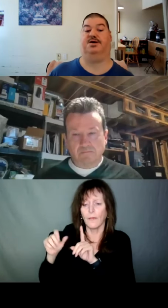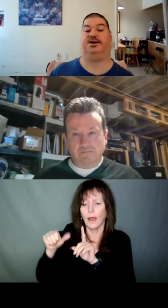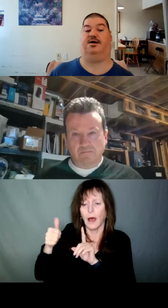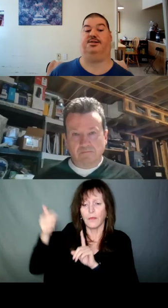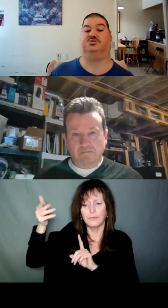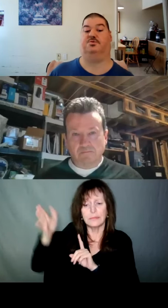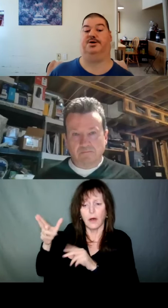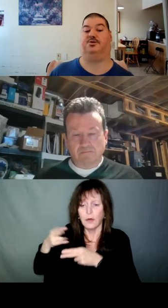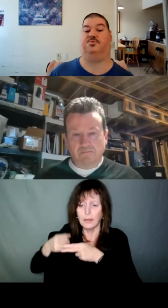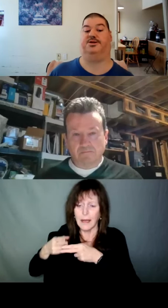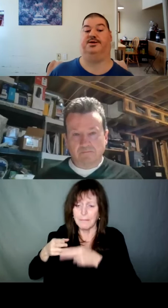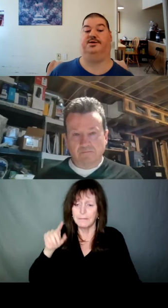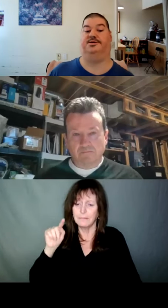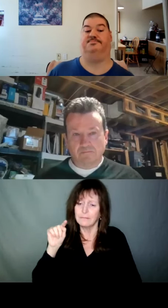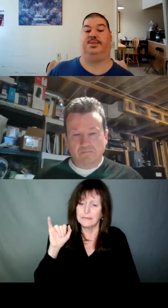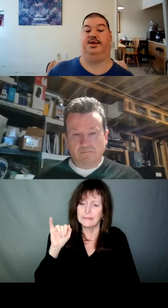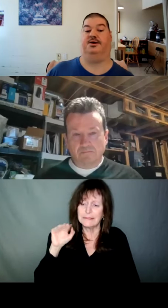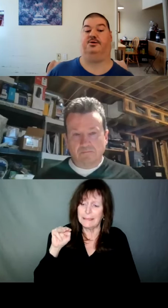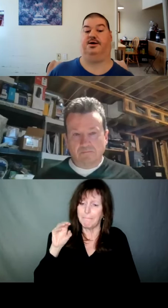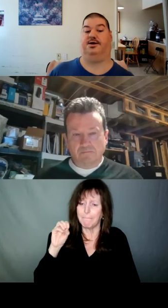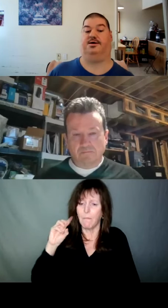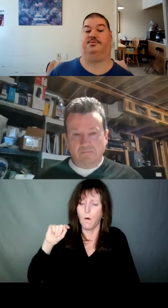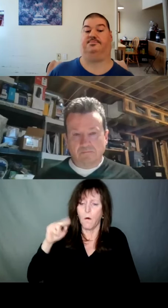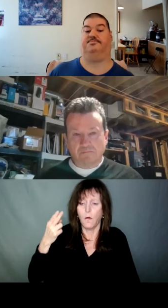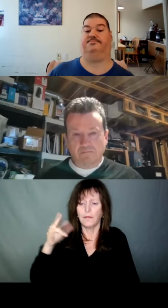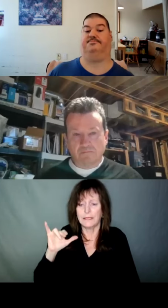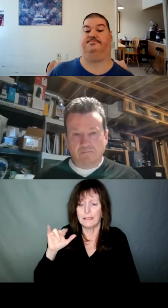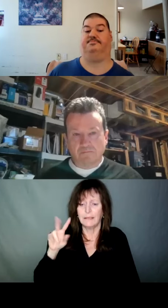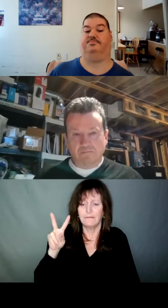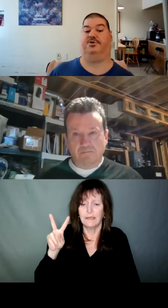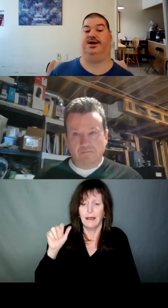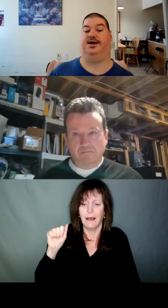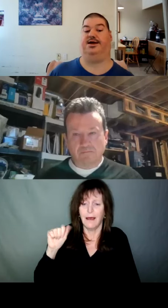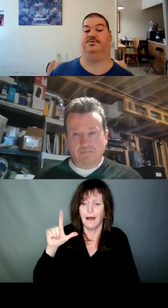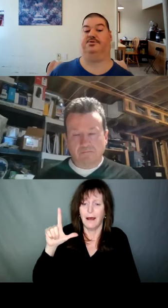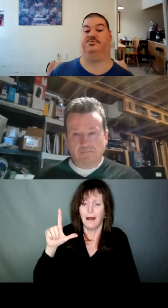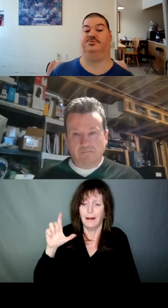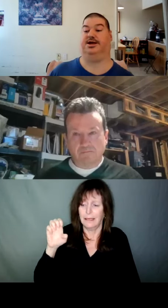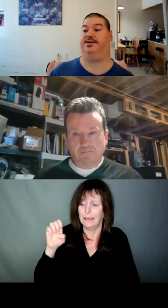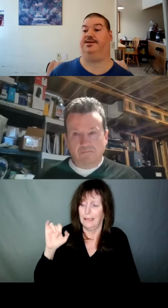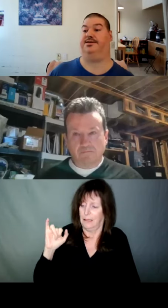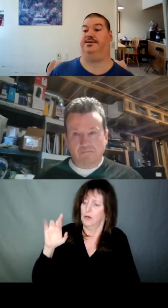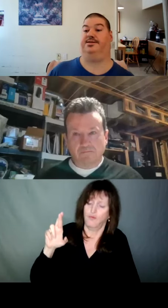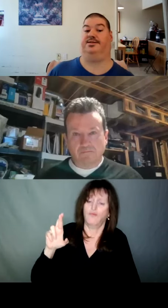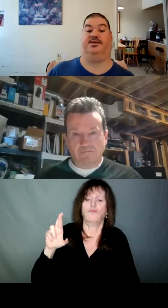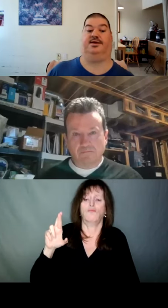I am joined by the pretender today Tim Valyear